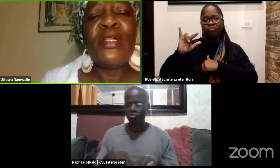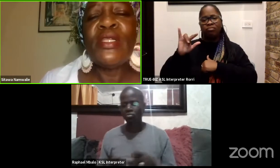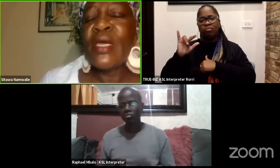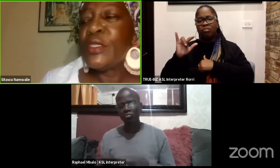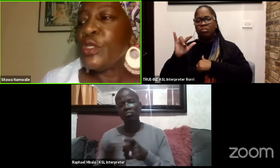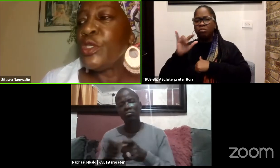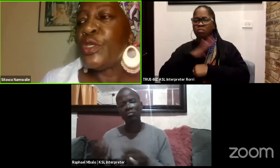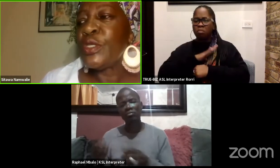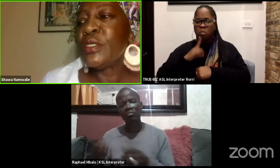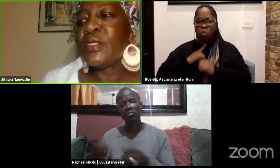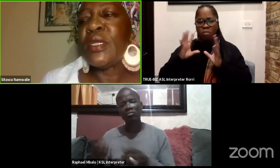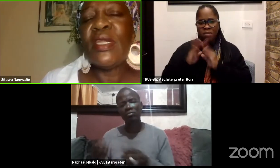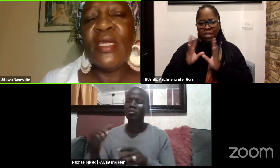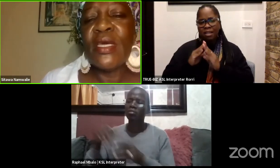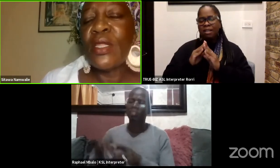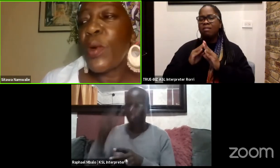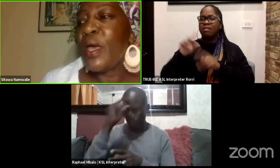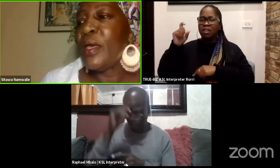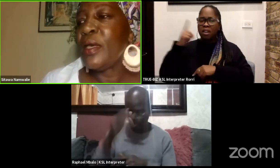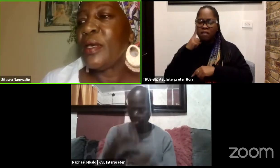building institutions, leading the way."